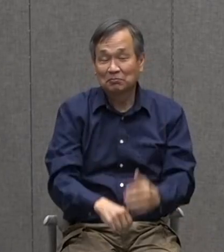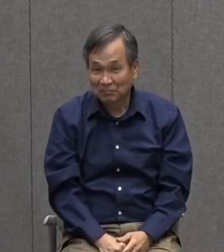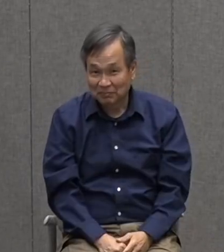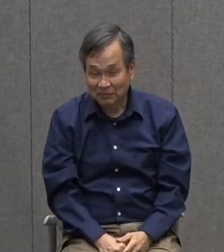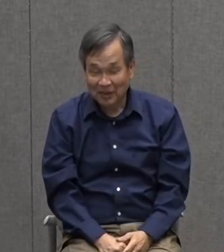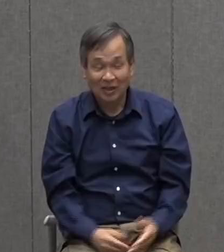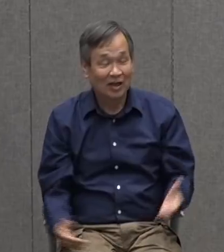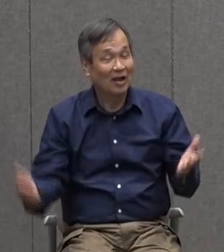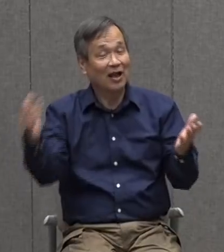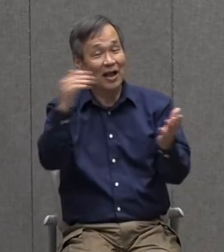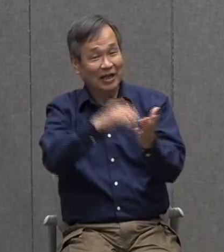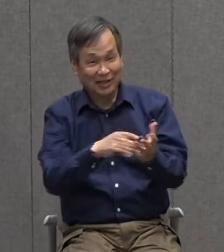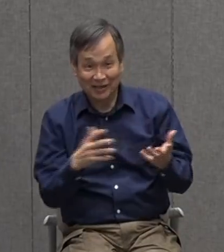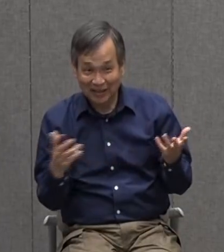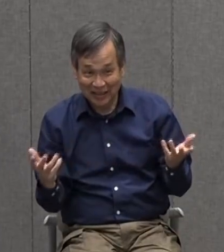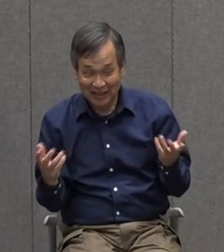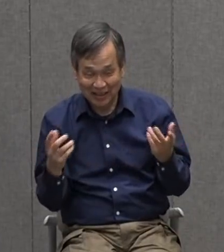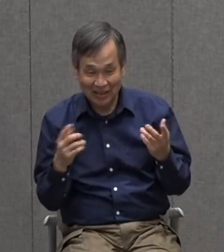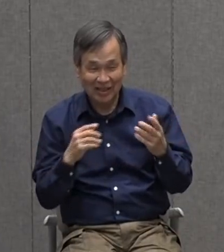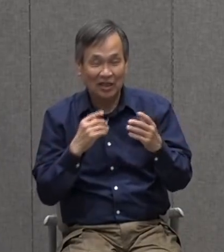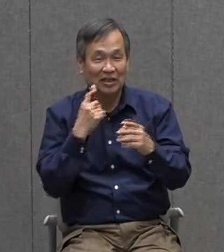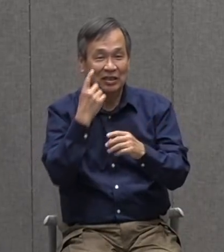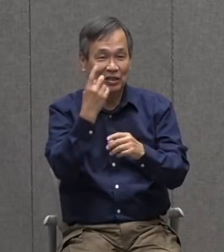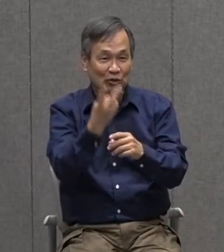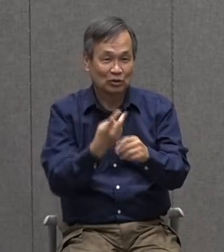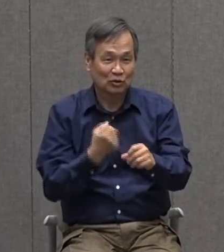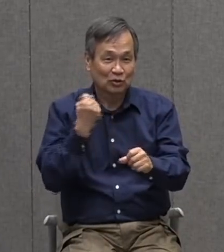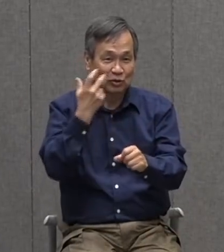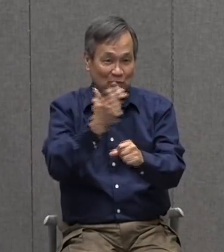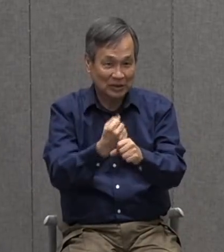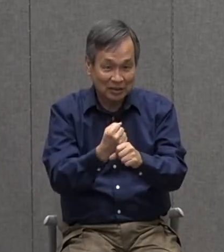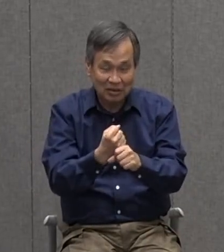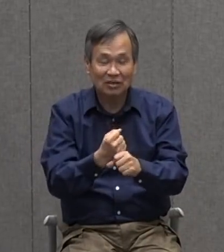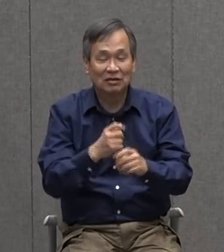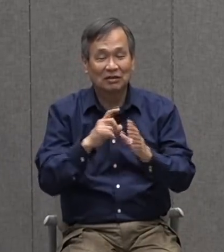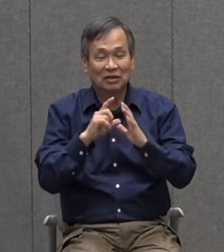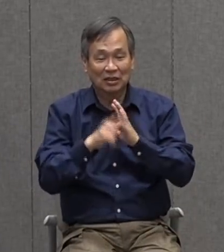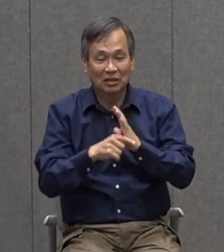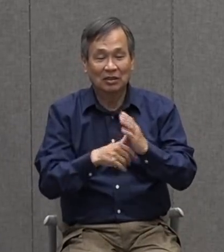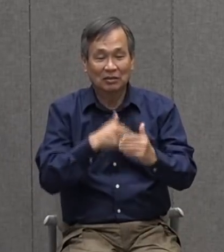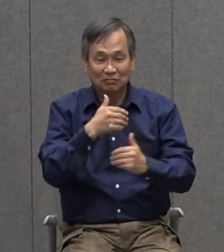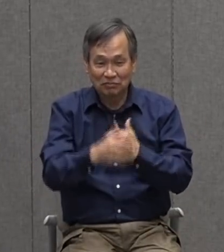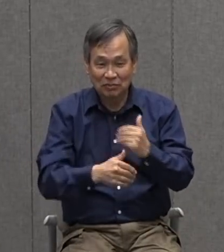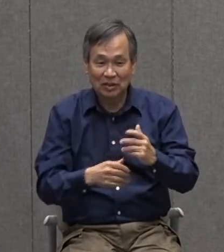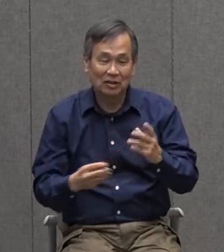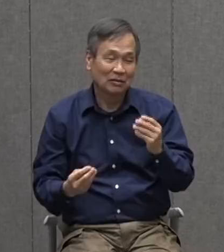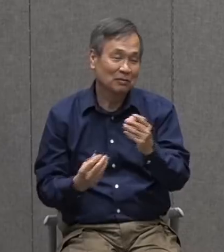Once again, in the year after this, one plant came up and two flowers bloomed